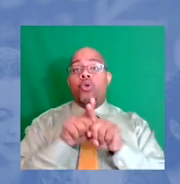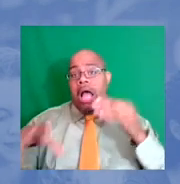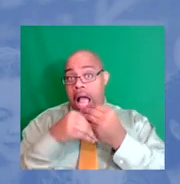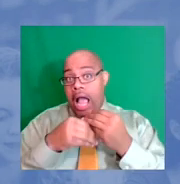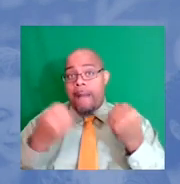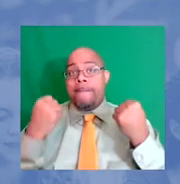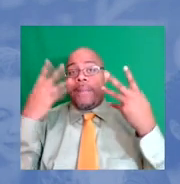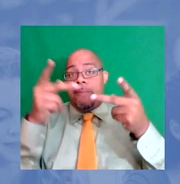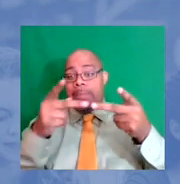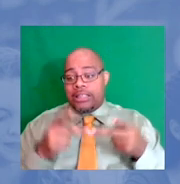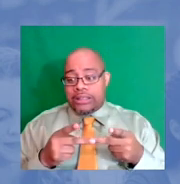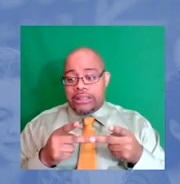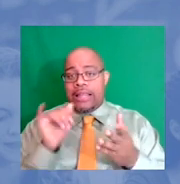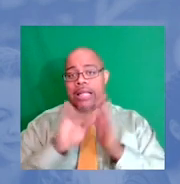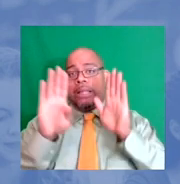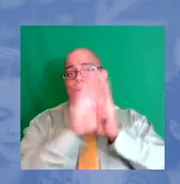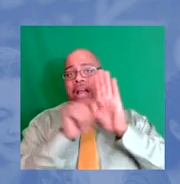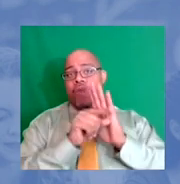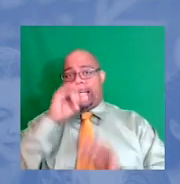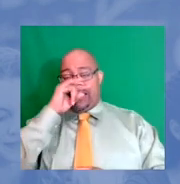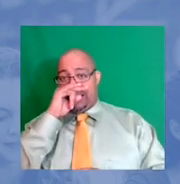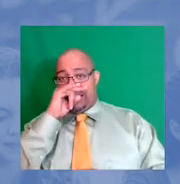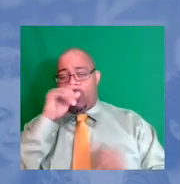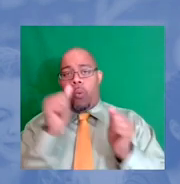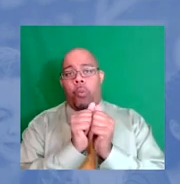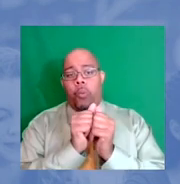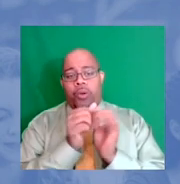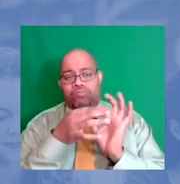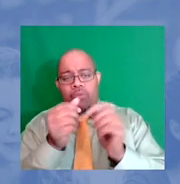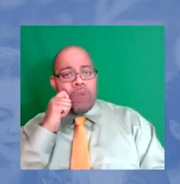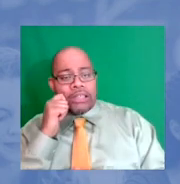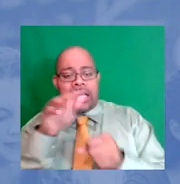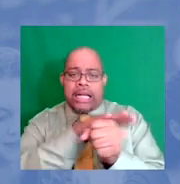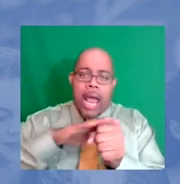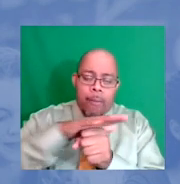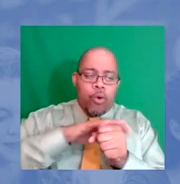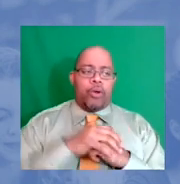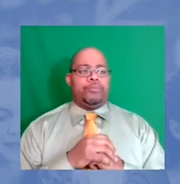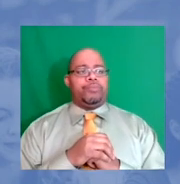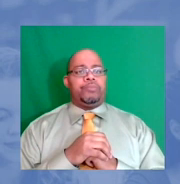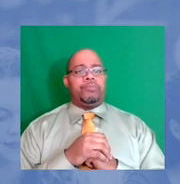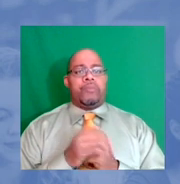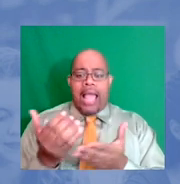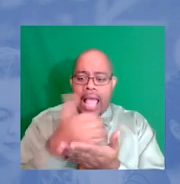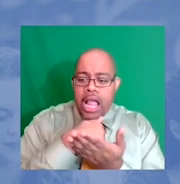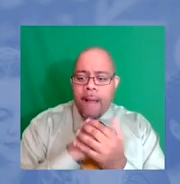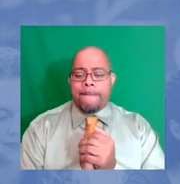THE BACKGROUNDS OF KIDS WITH RESPECT TO RACE, NEIGHBORHOOD, INCOME, SPECIAL NEEDS, THAT